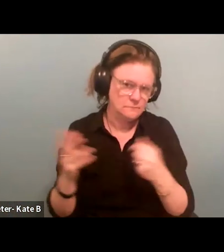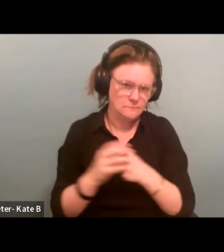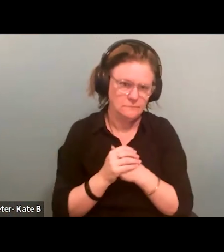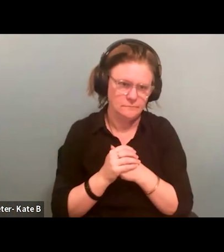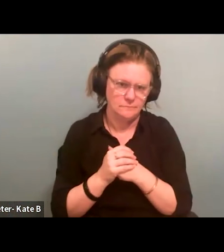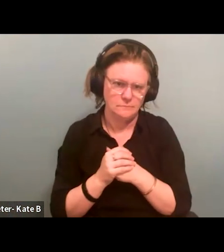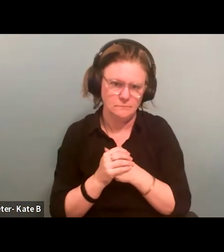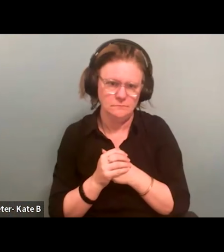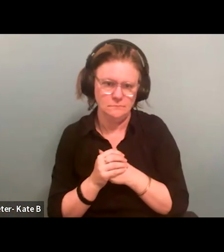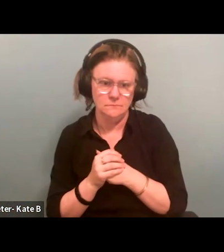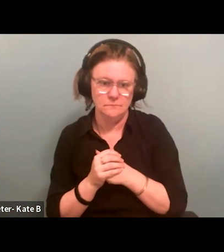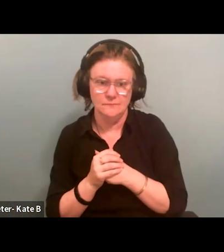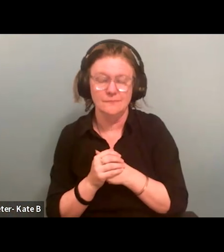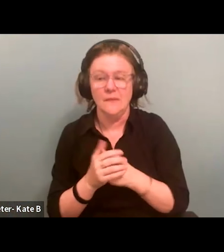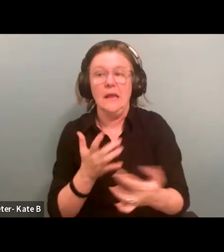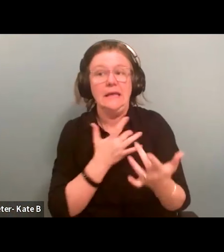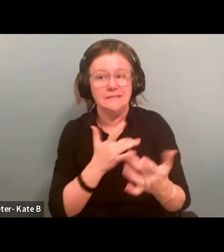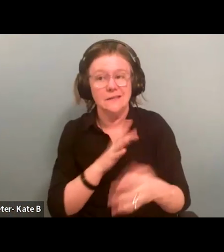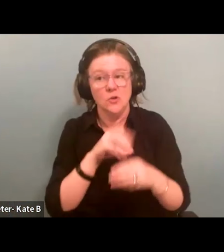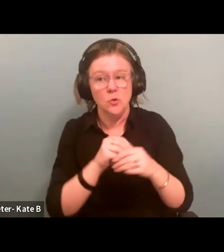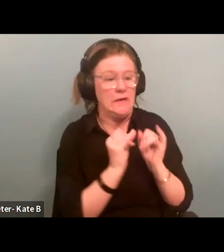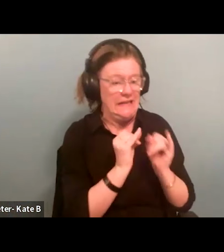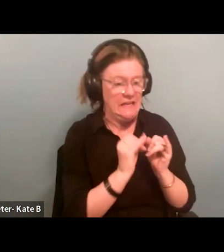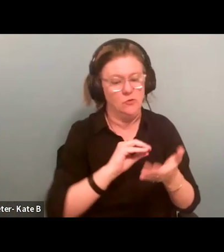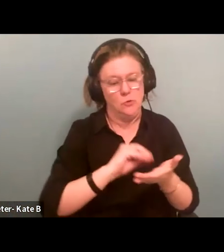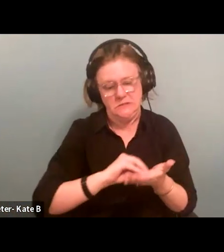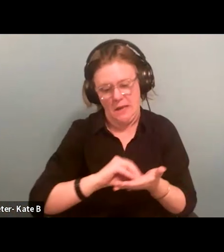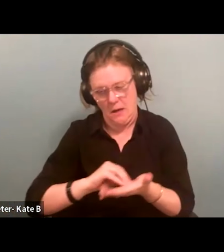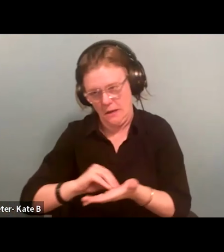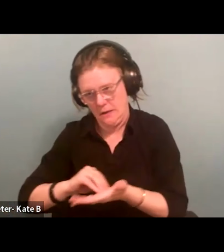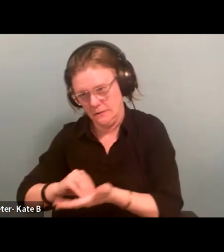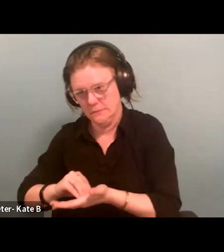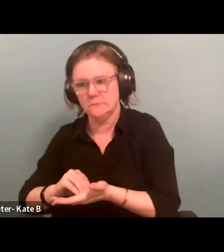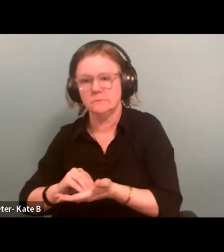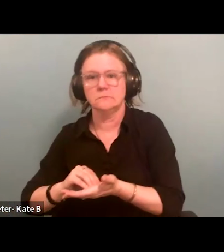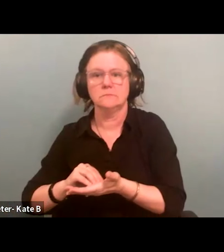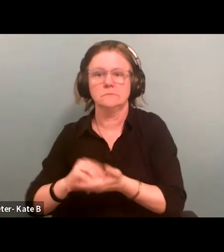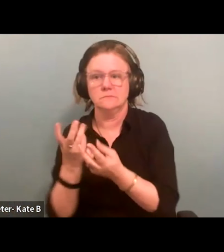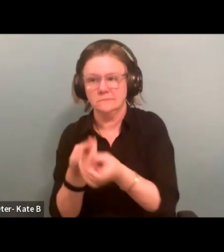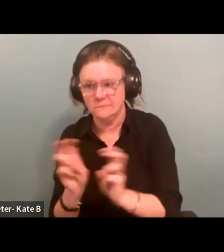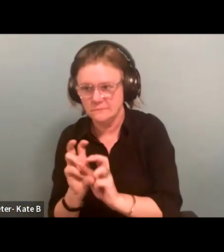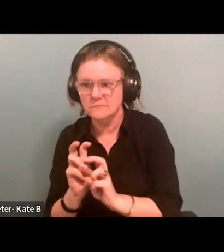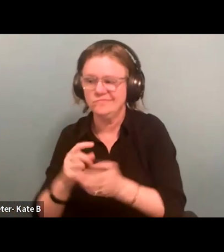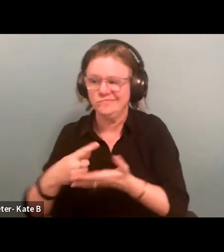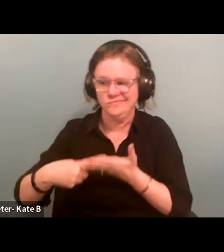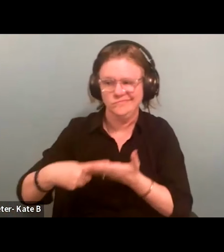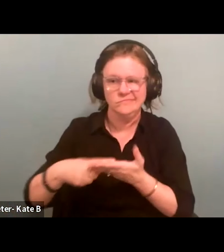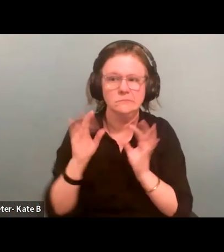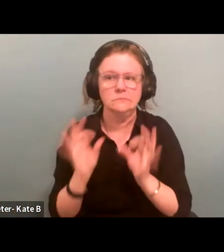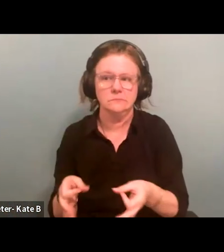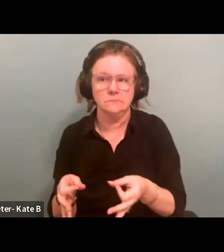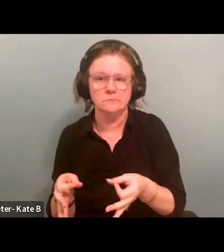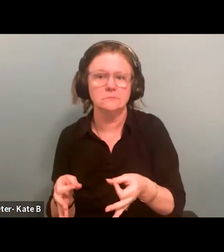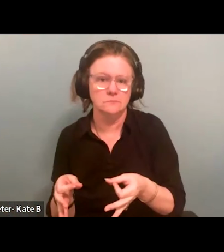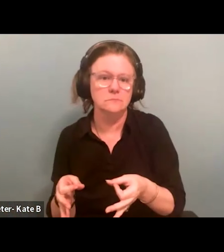After doing all these interviews and contacts and documenting that in our statewide database that the Department of Aging controls,